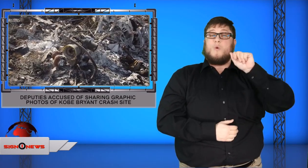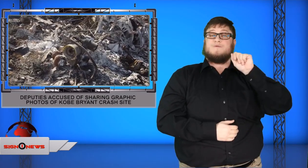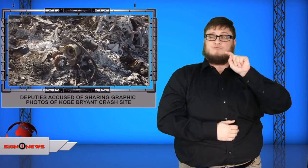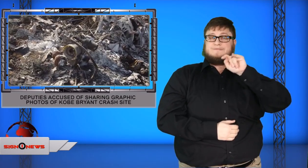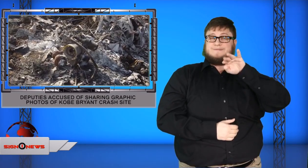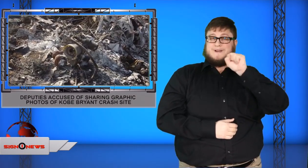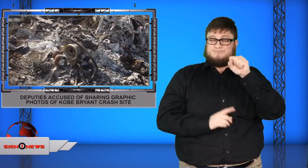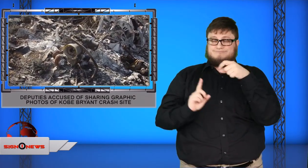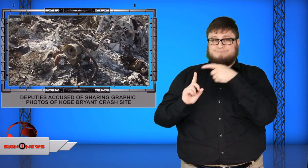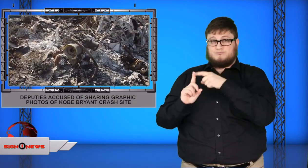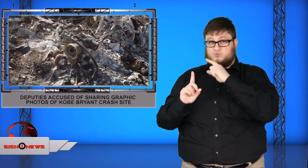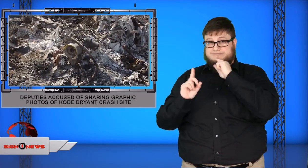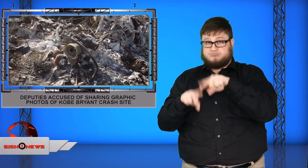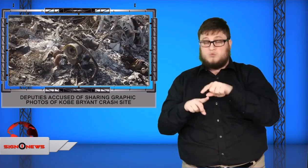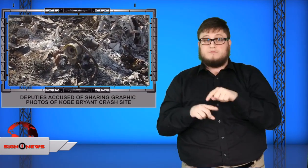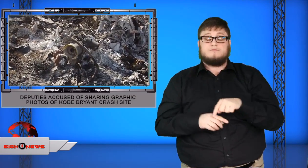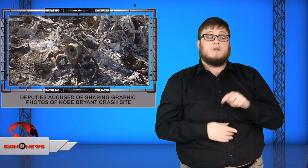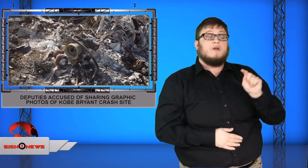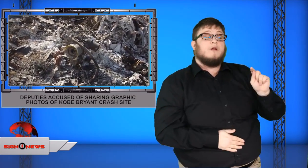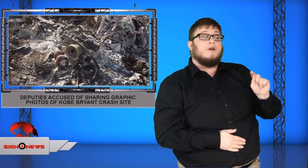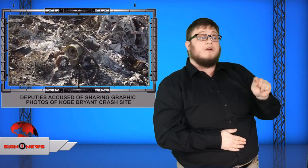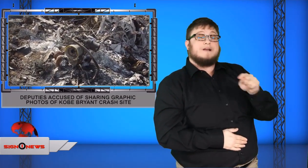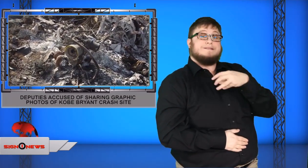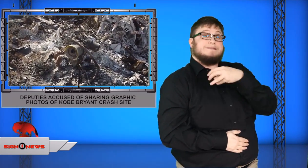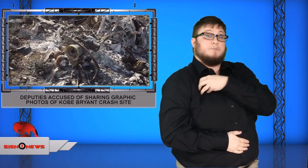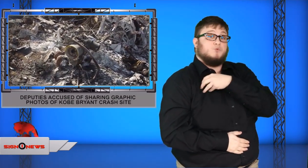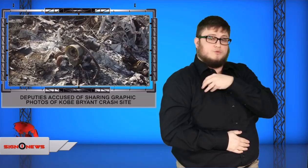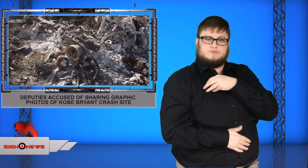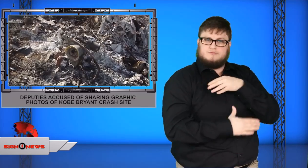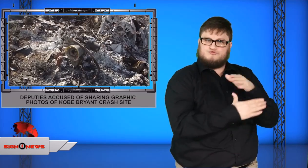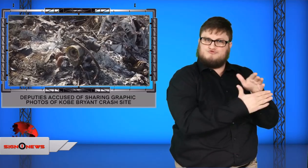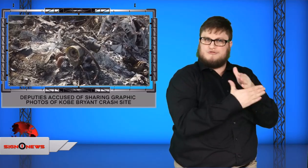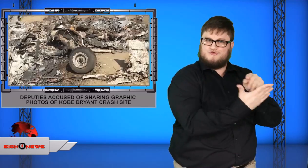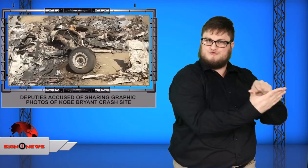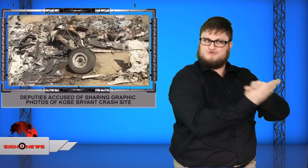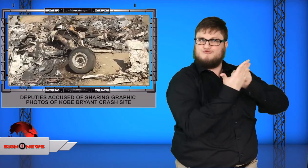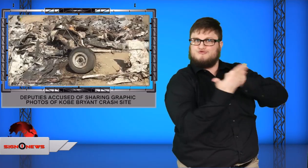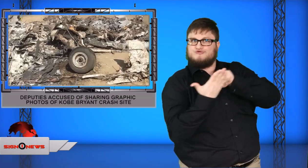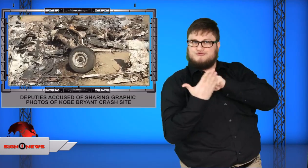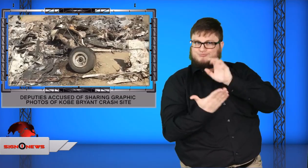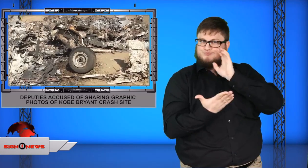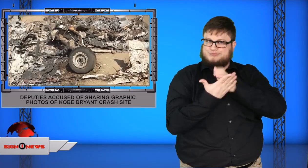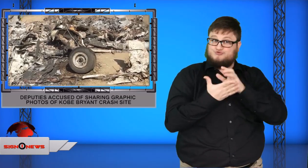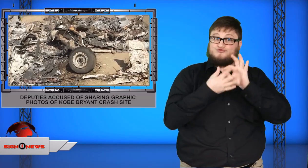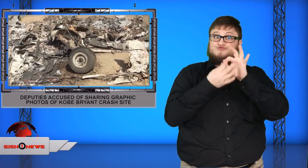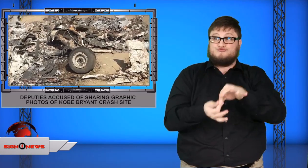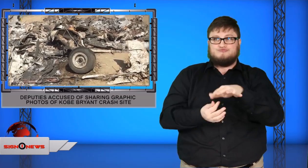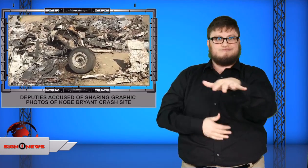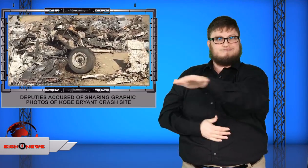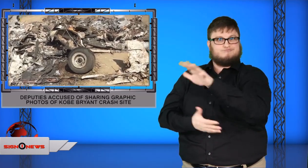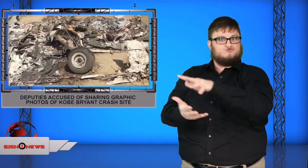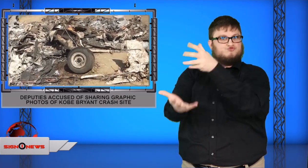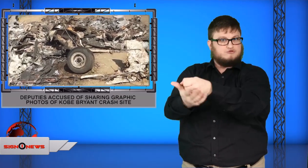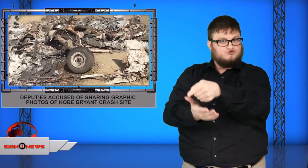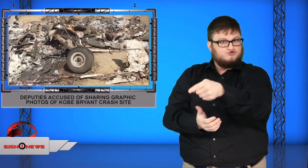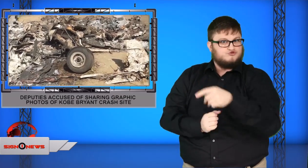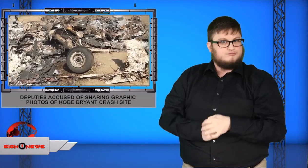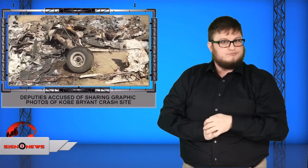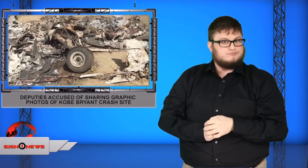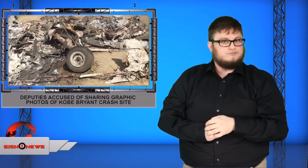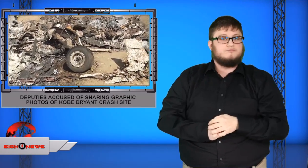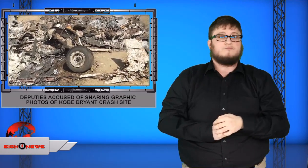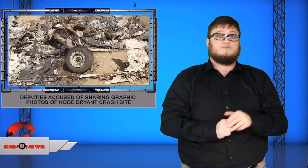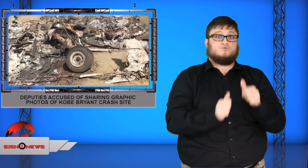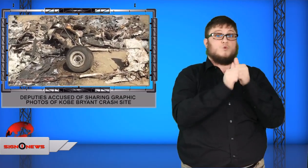The Los Angeles Times reported deputies shared graphic photos of the scene.